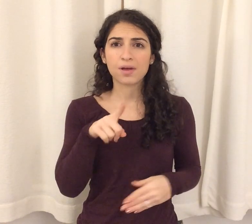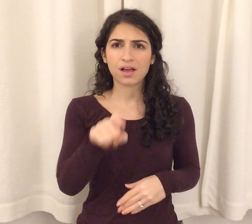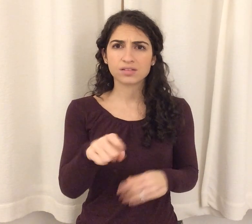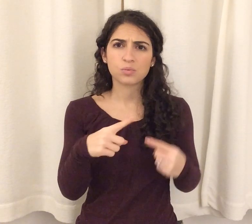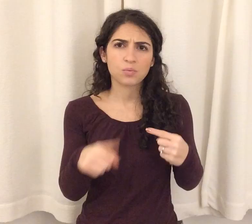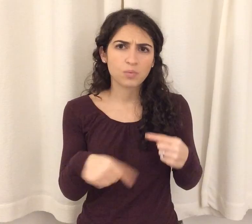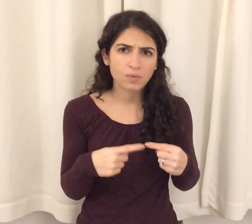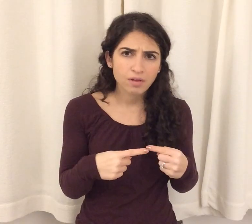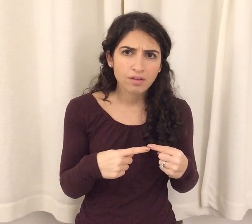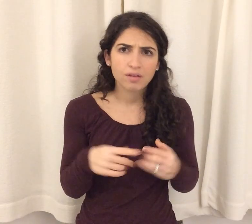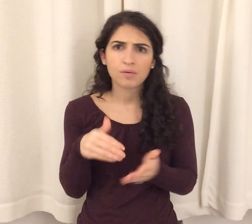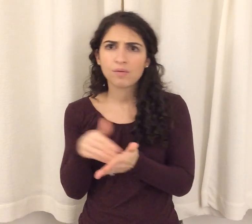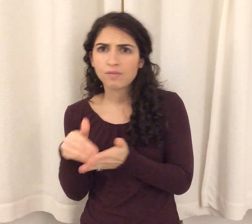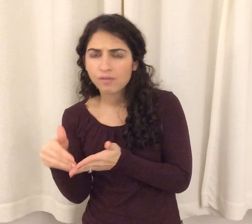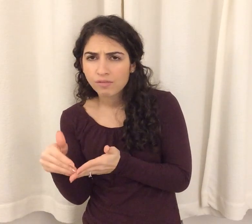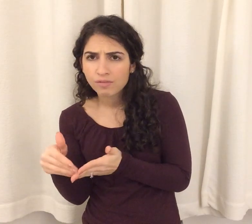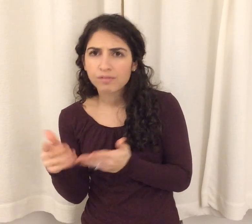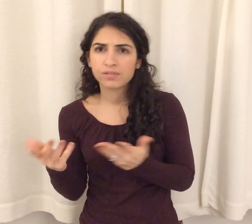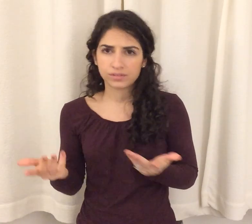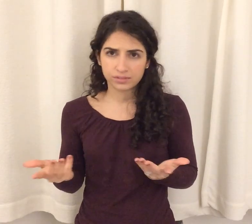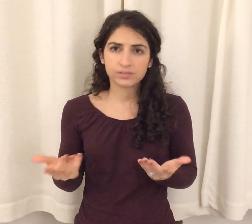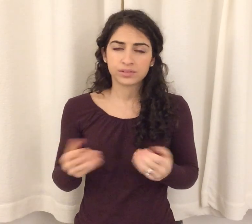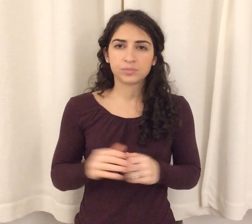If "yes", then maybe ask: WHEN or HOW OFTEN?